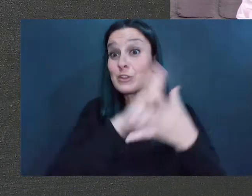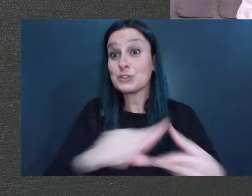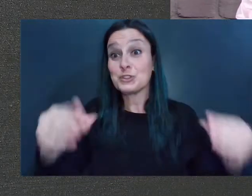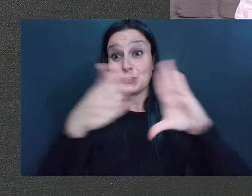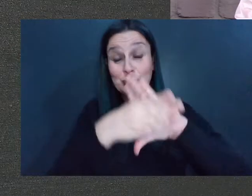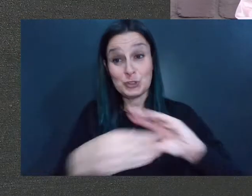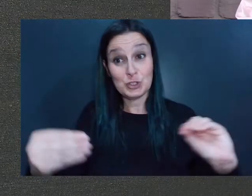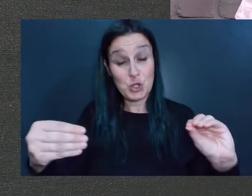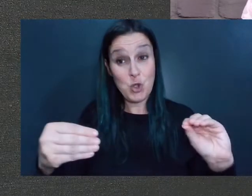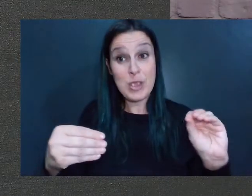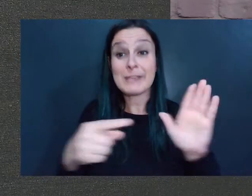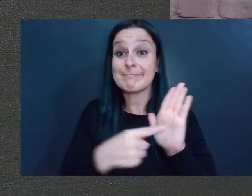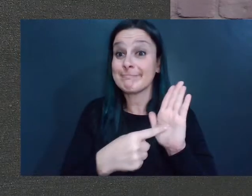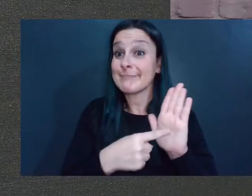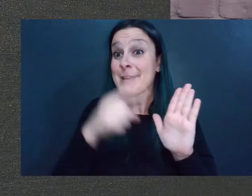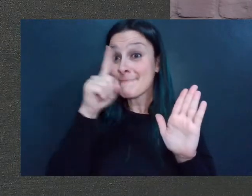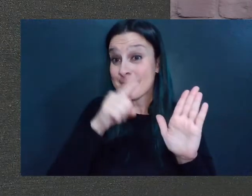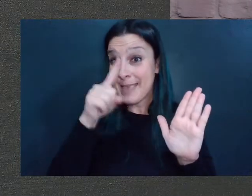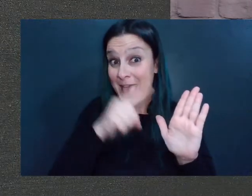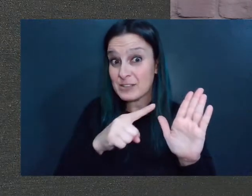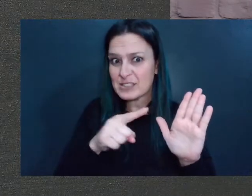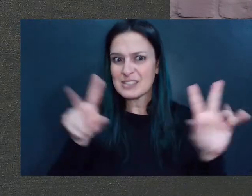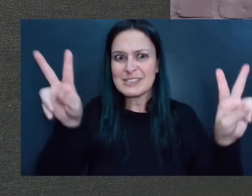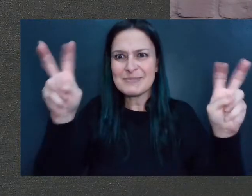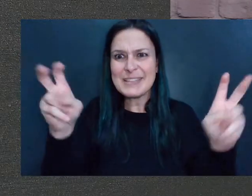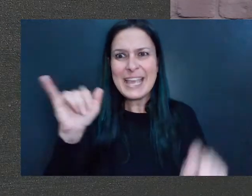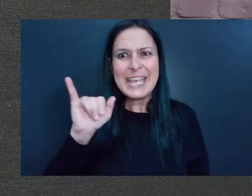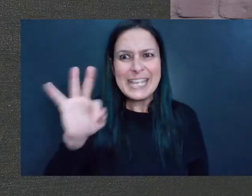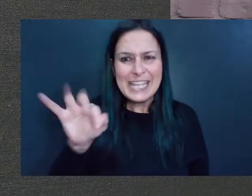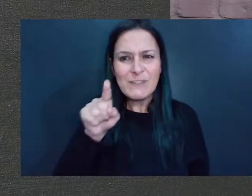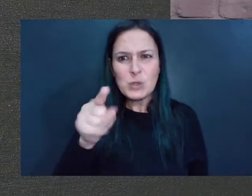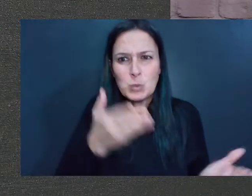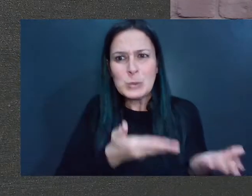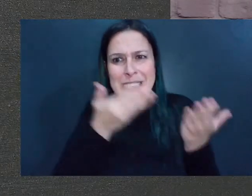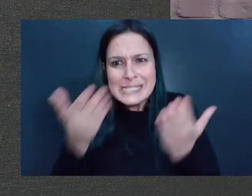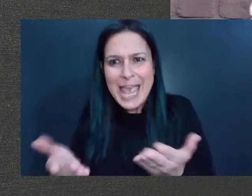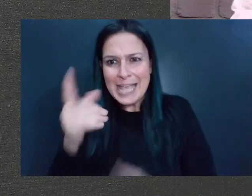and it is called "If You Take a Mouse to School".